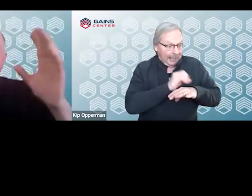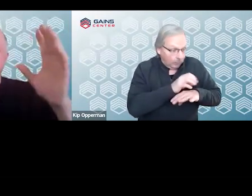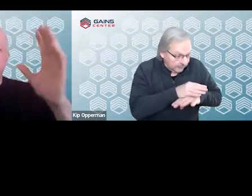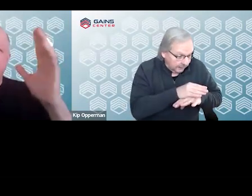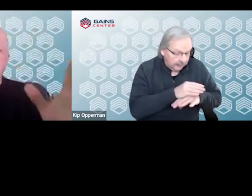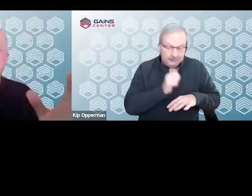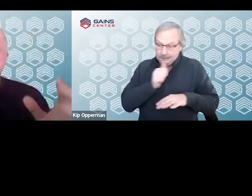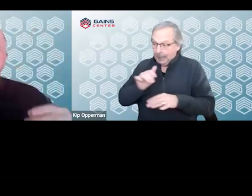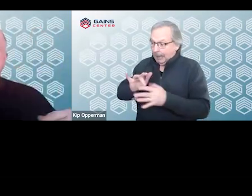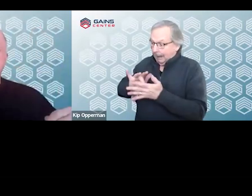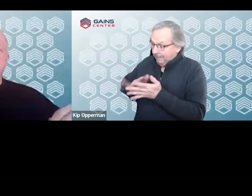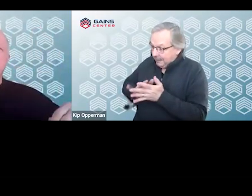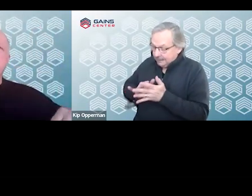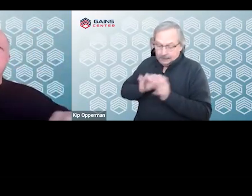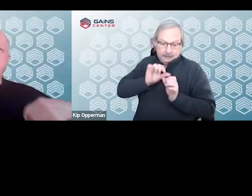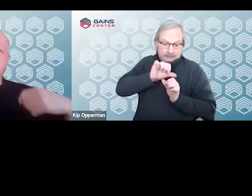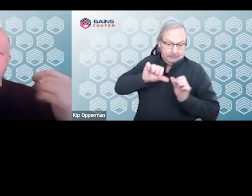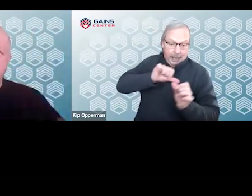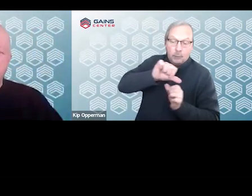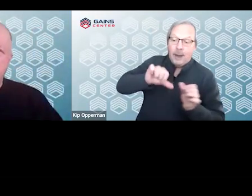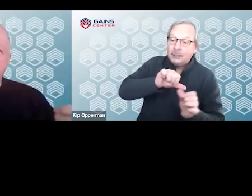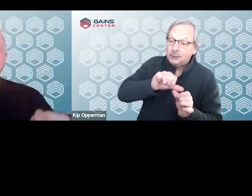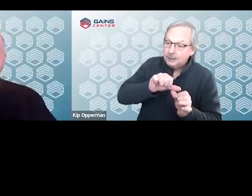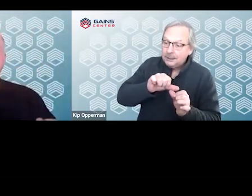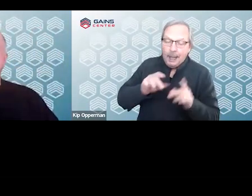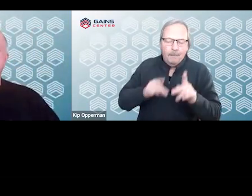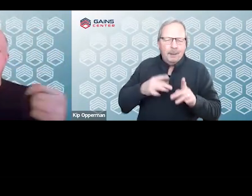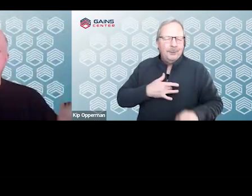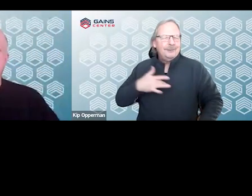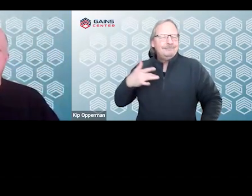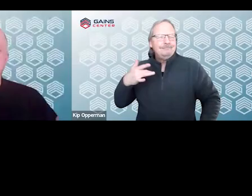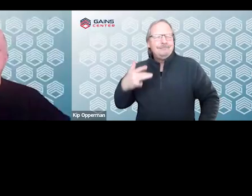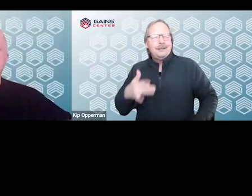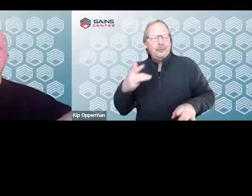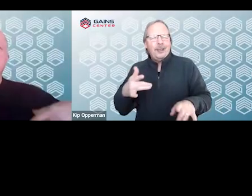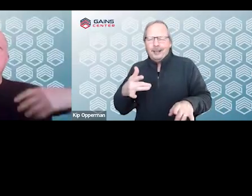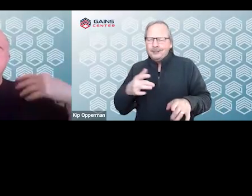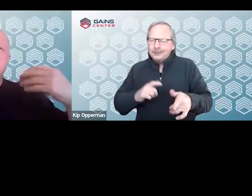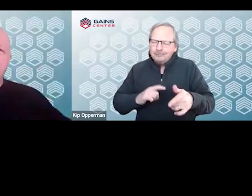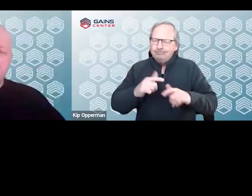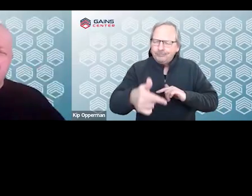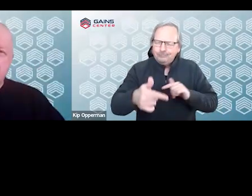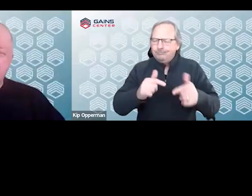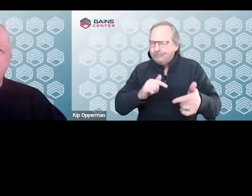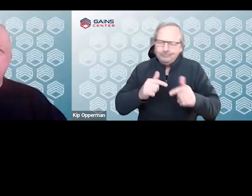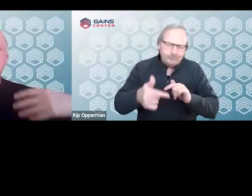It's this interaction which people tend to think of as being just a transaction. If you go into the clinics